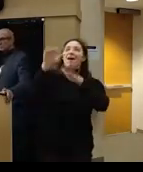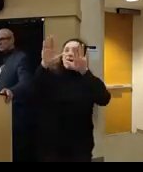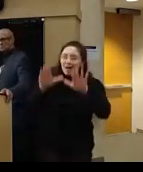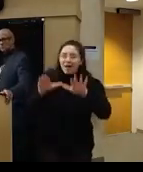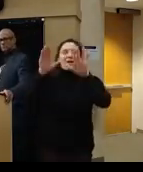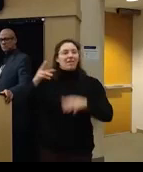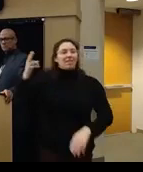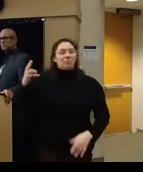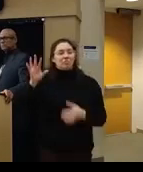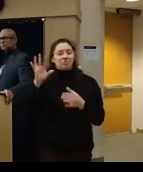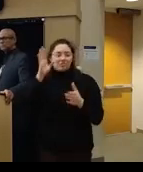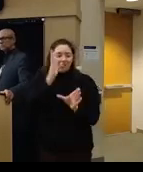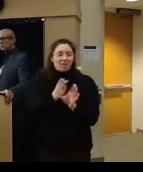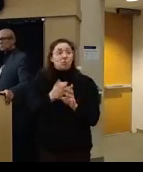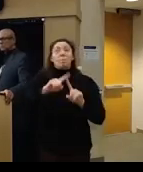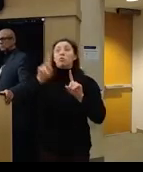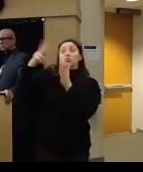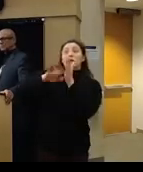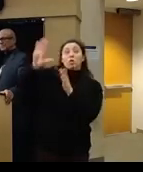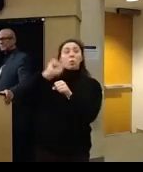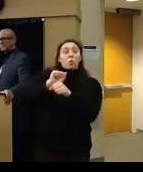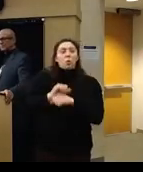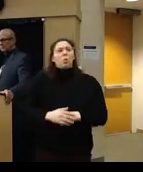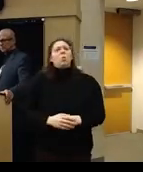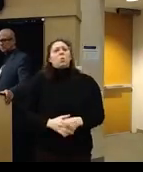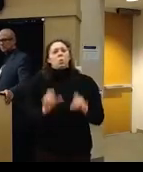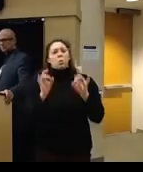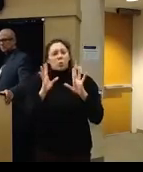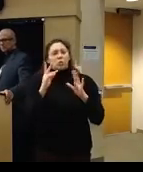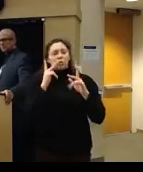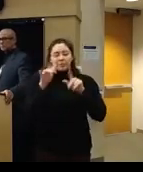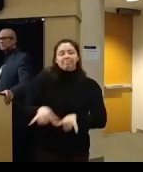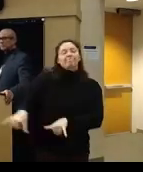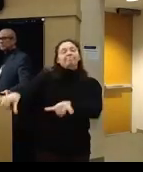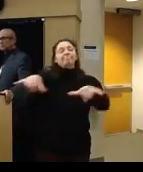psychology but if you read their works you will see that there's a common and consistent theme